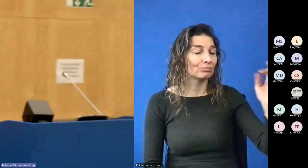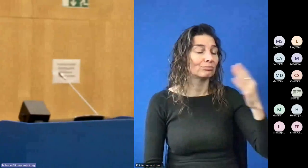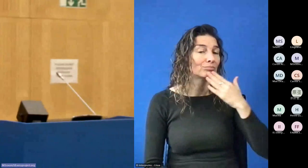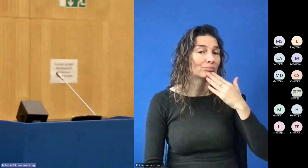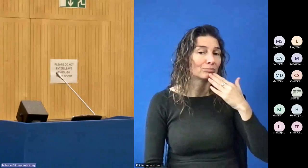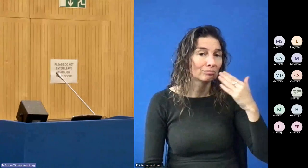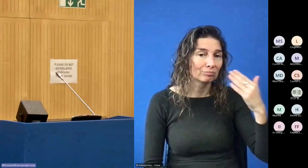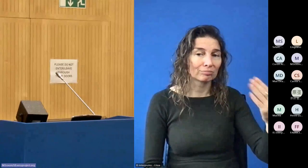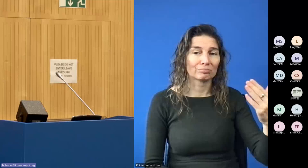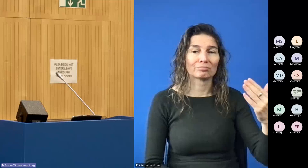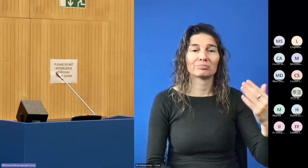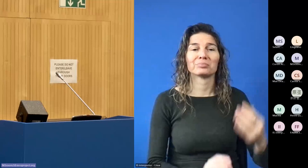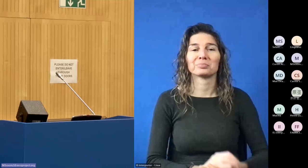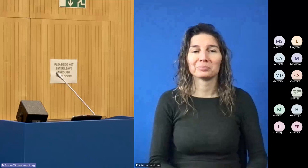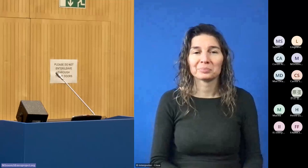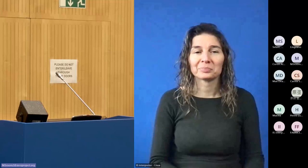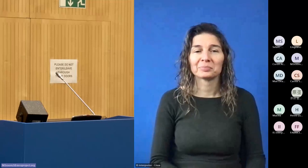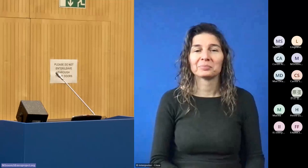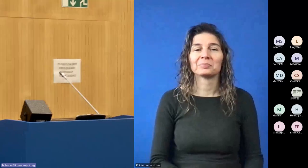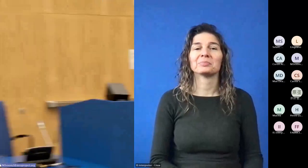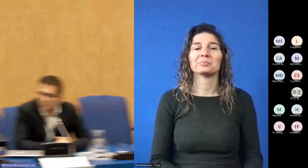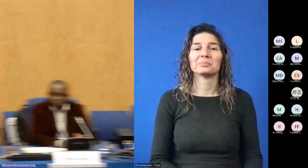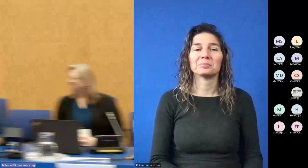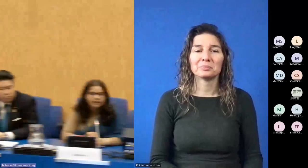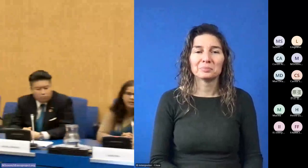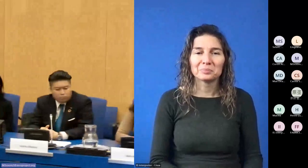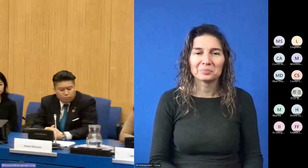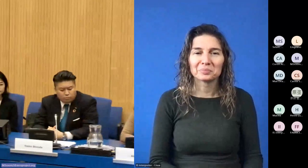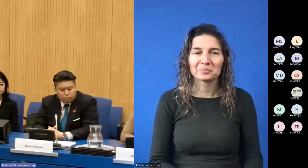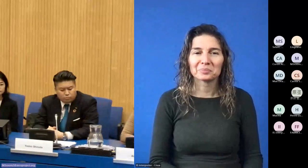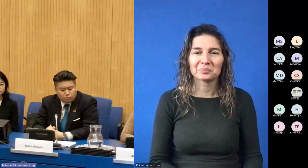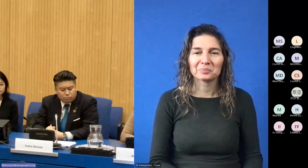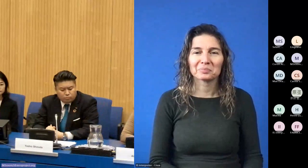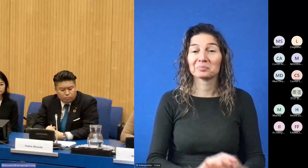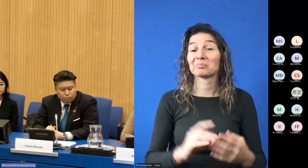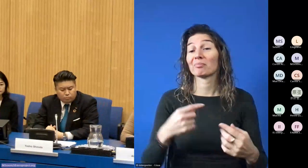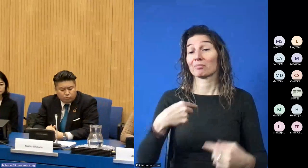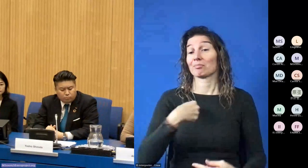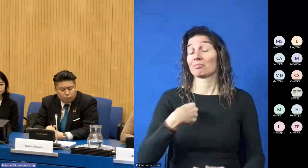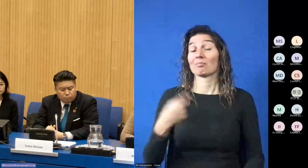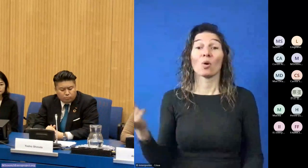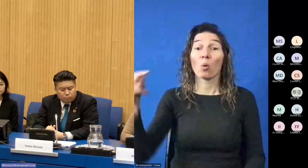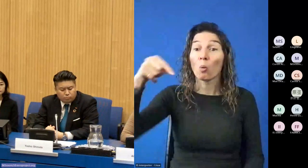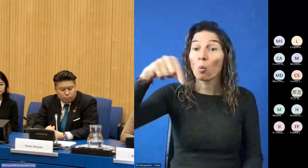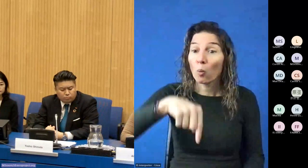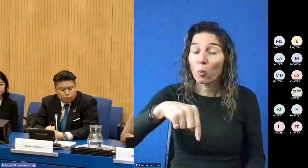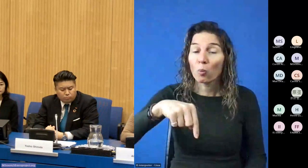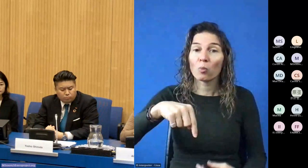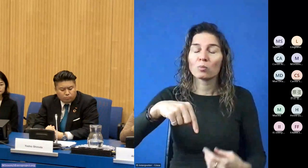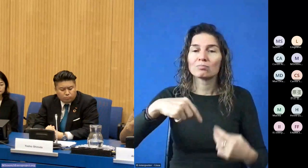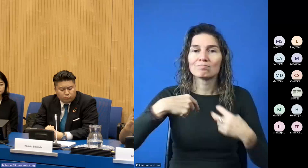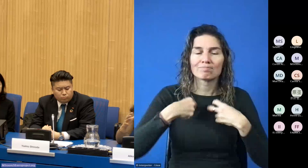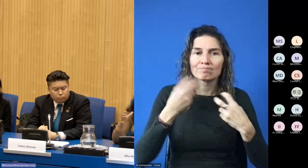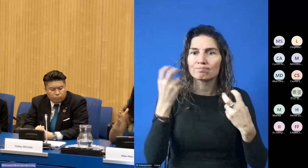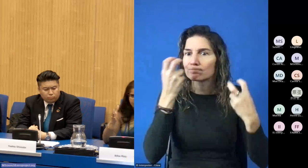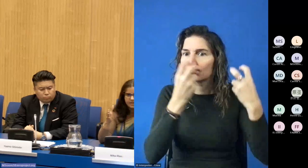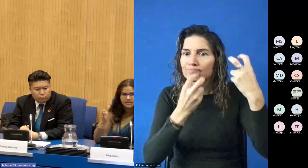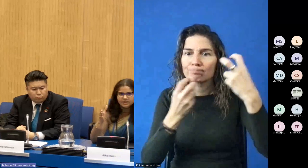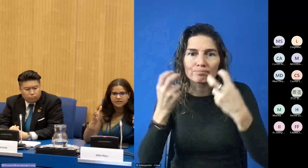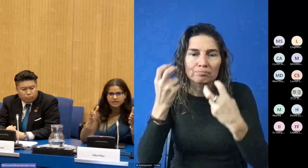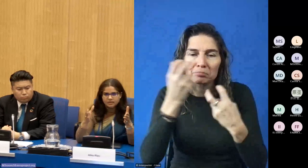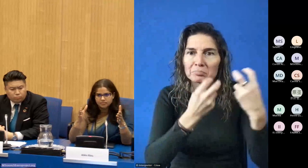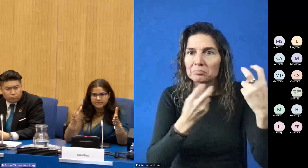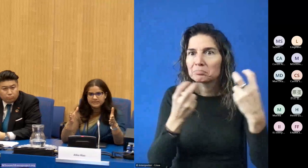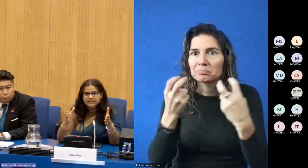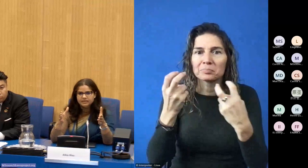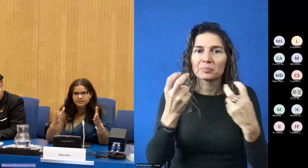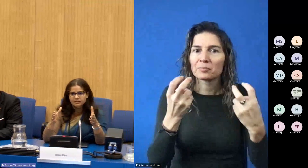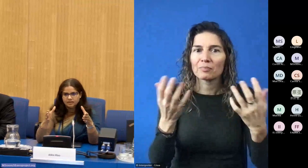for me to put my ask here. I have come here to explore the possibility of creating or building